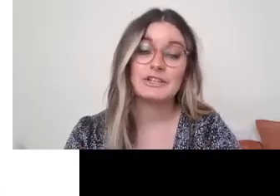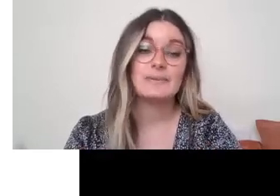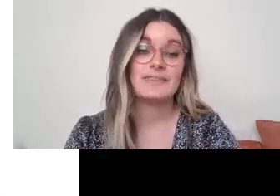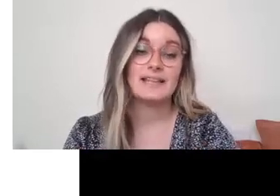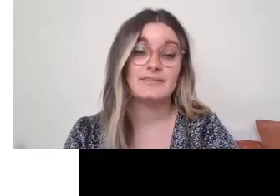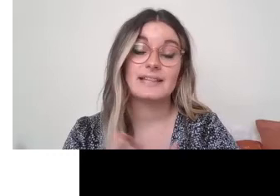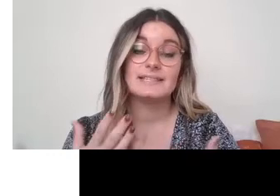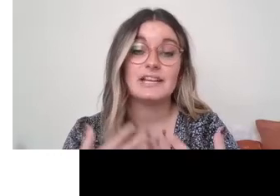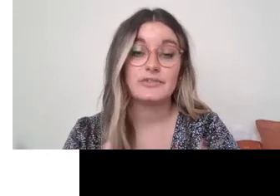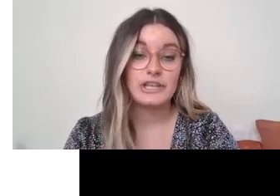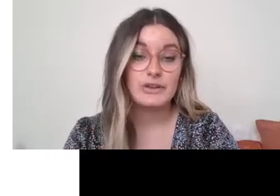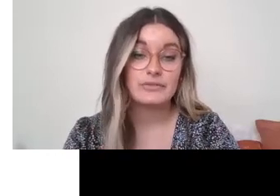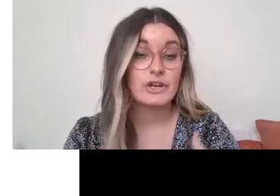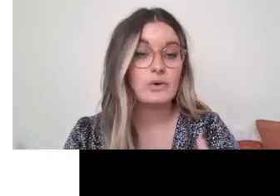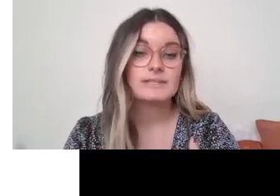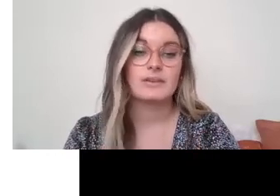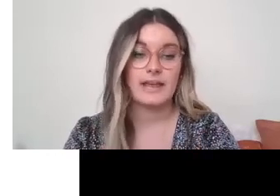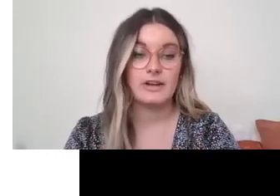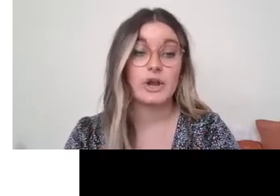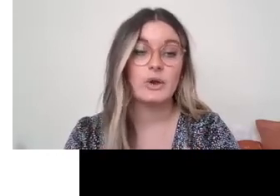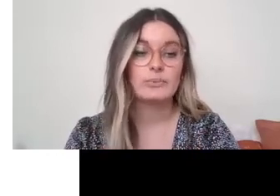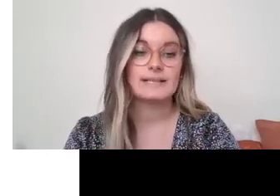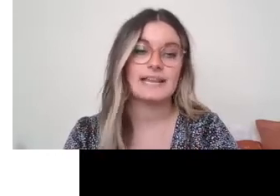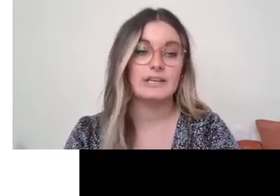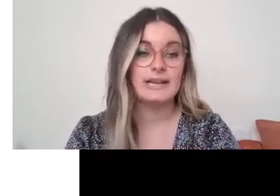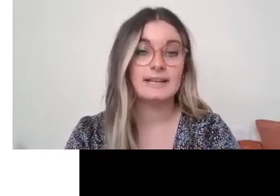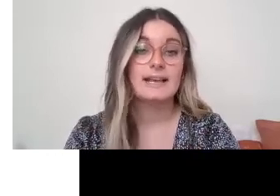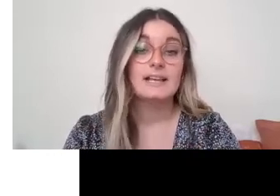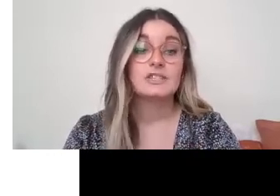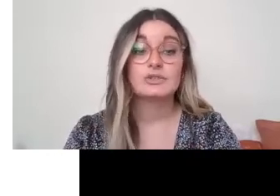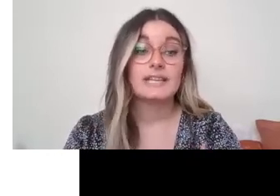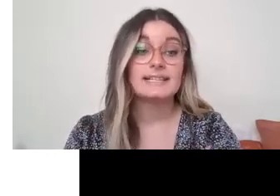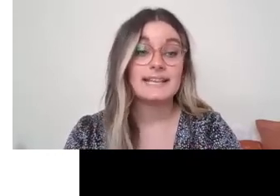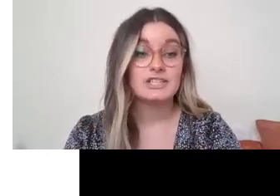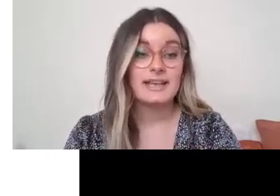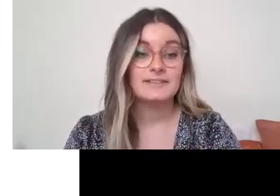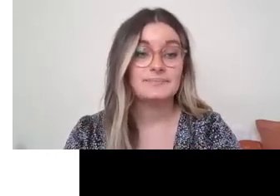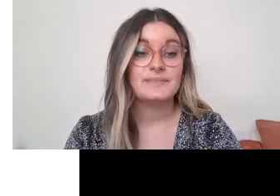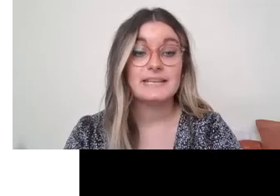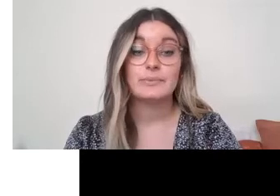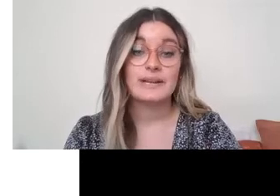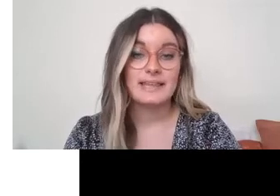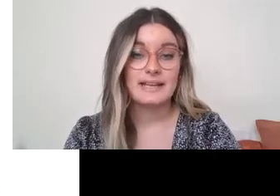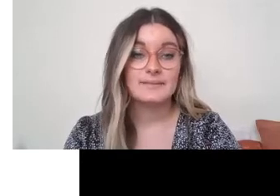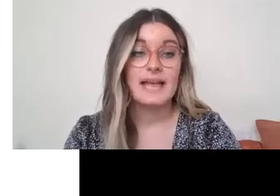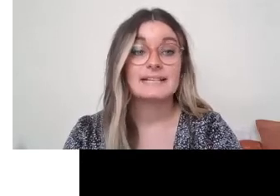If that if that's needed for you, for your own self-care and your own breaks that you need. Socialization, deep breathing, etc.